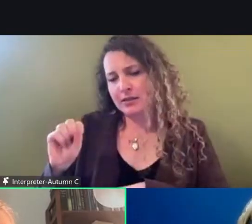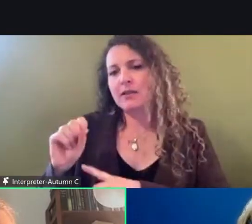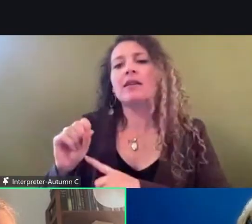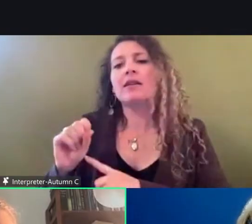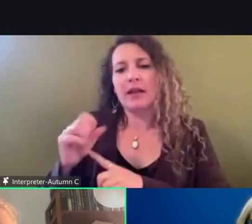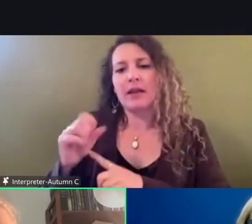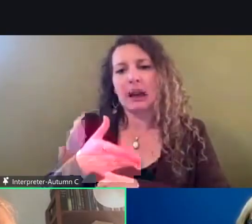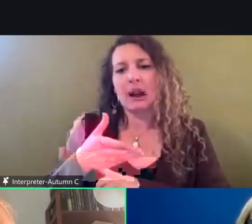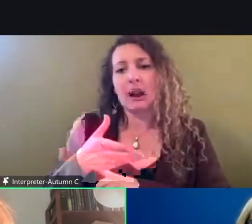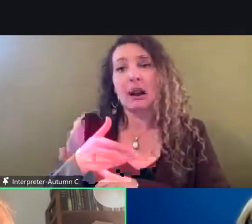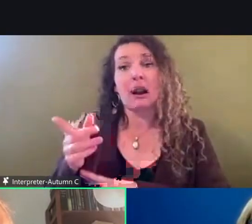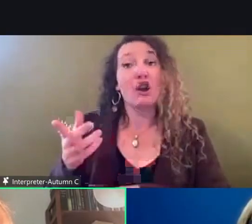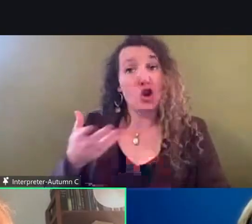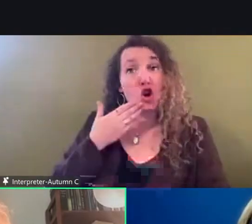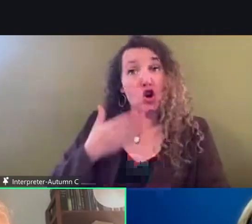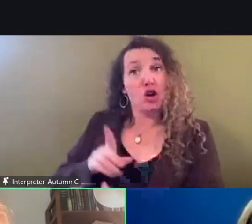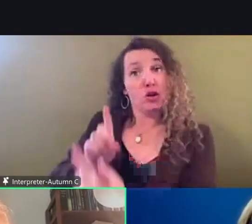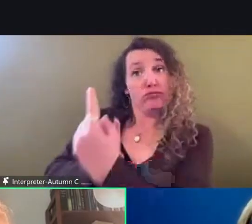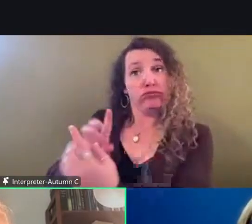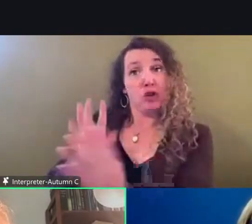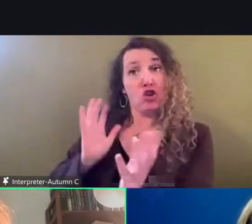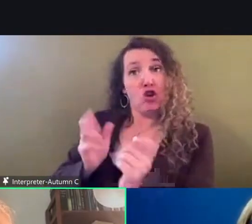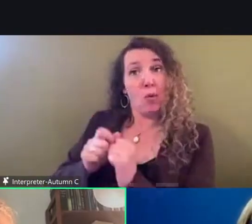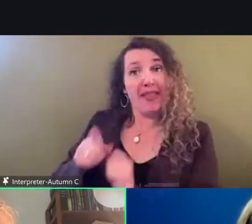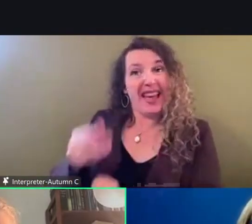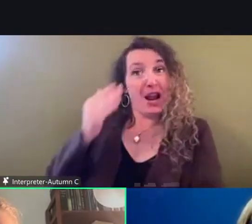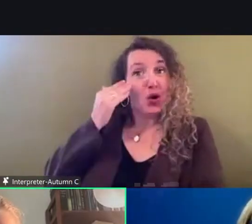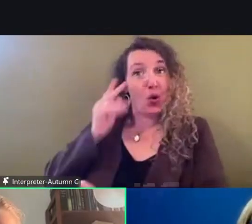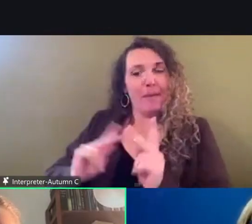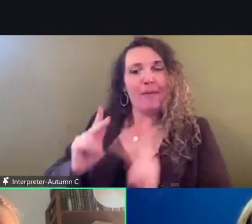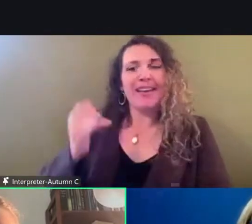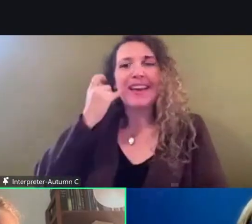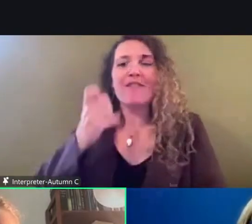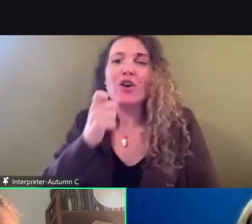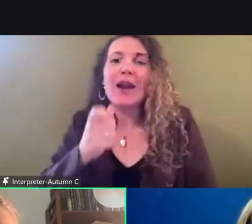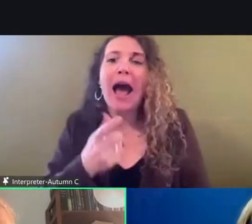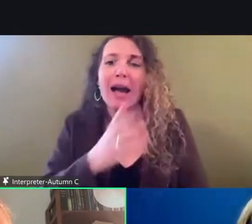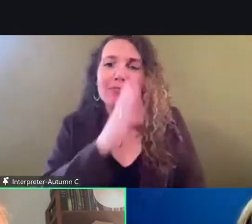because they know people. Even if you're speaking to not the politician you want, they know people.